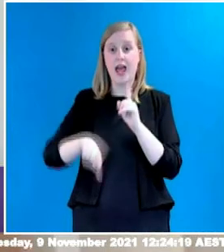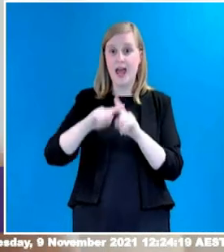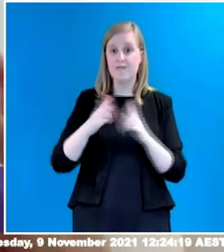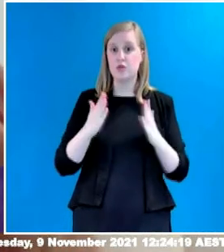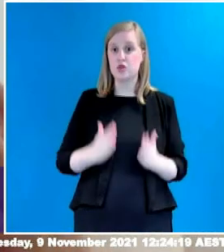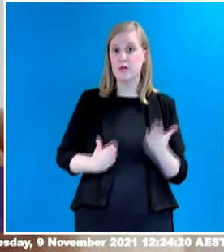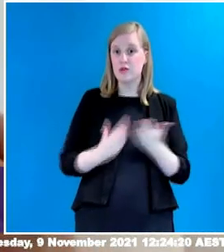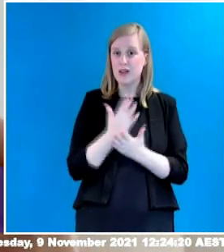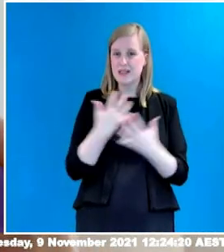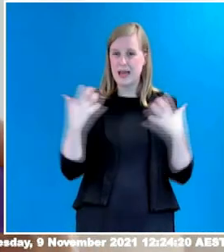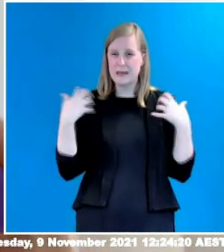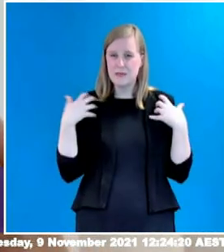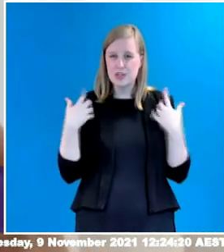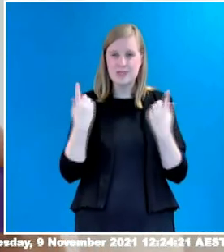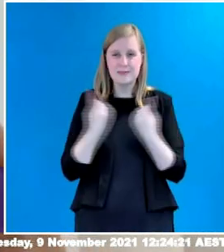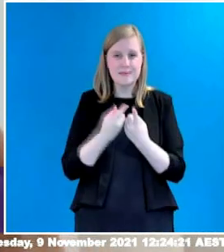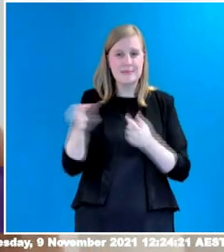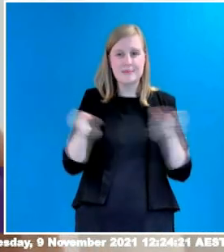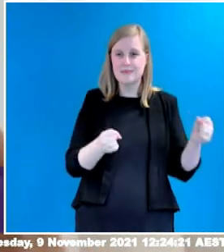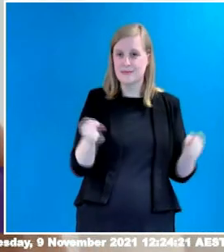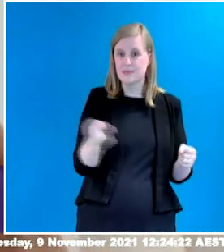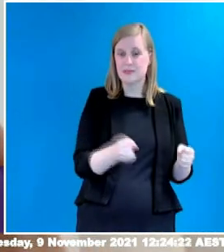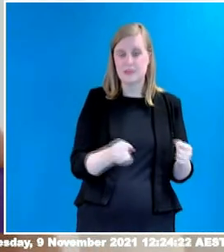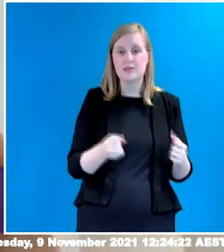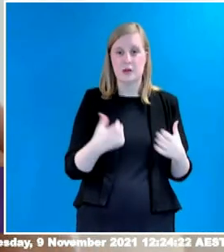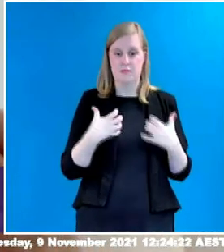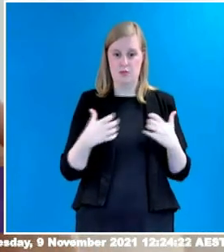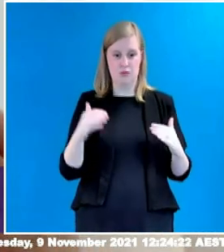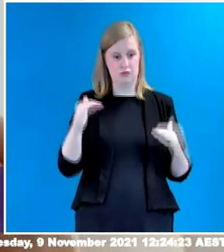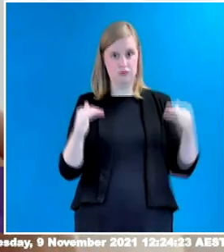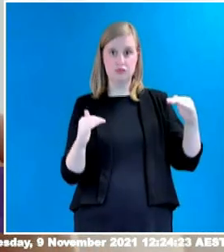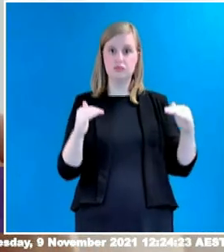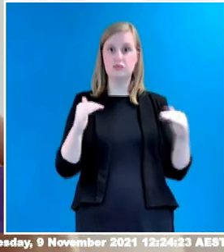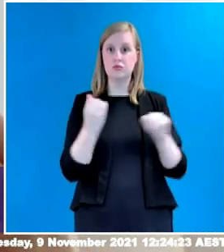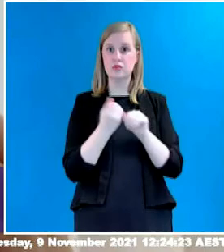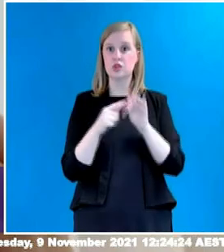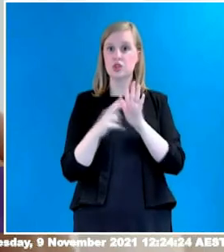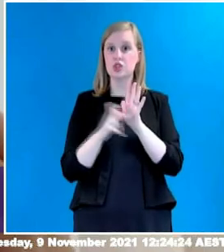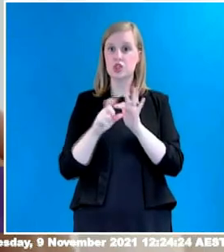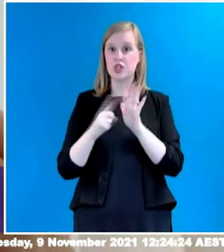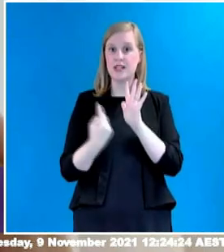They now have gender parity in Victoria over about a five-year period.